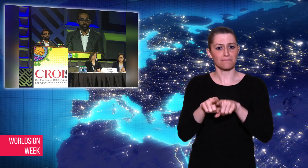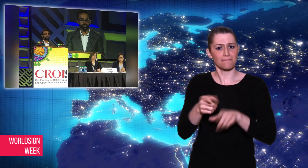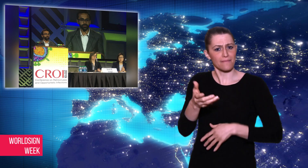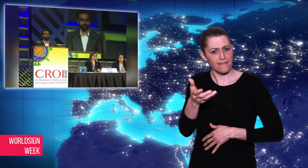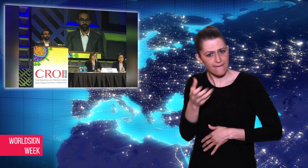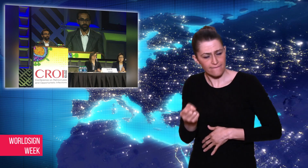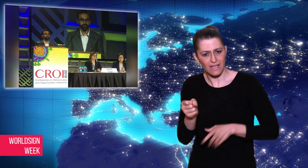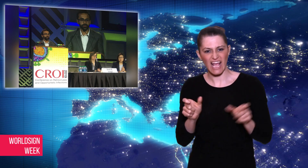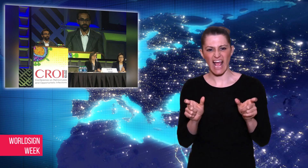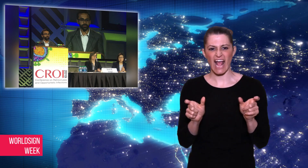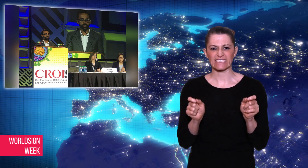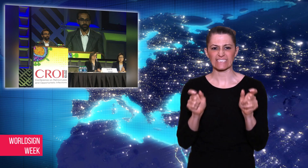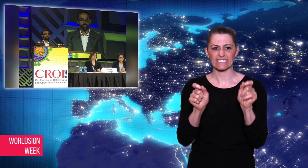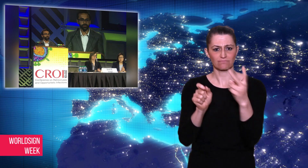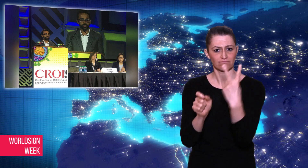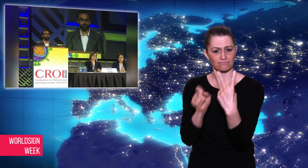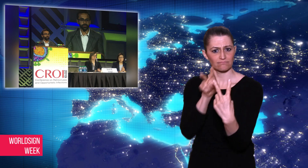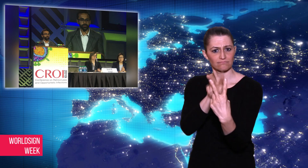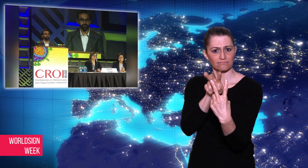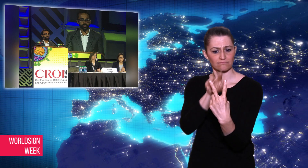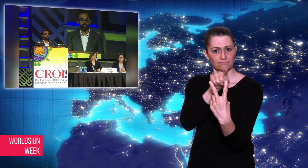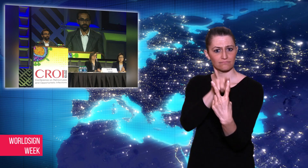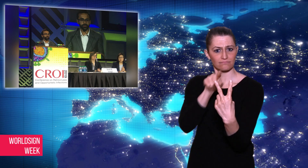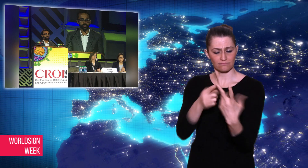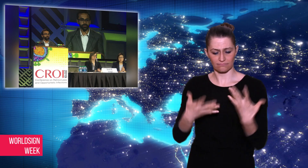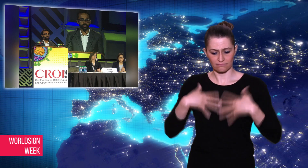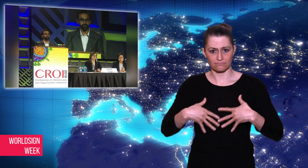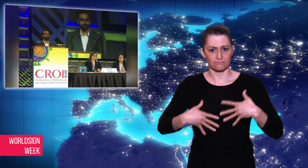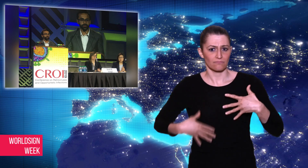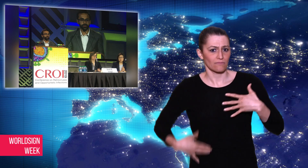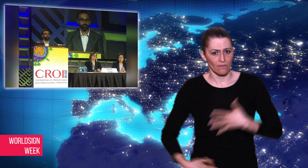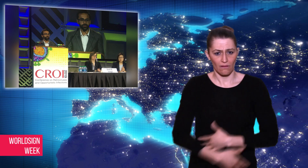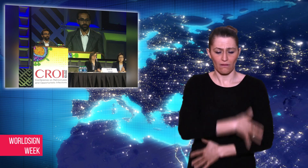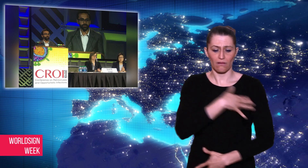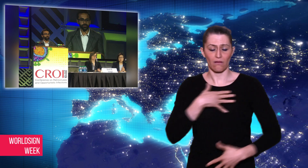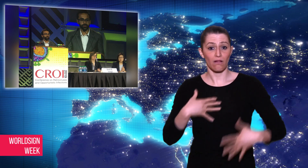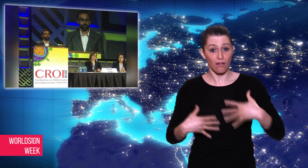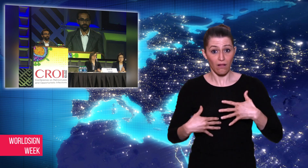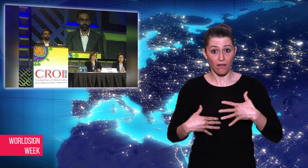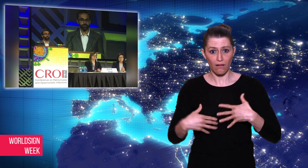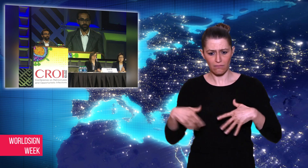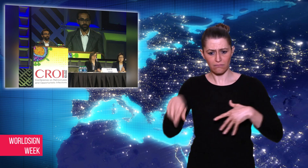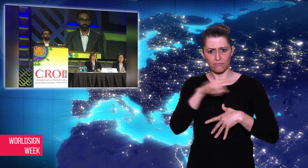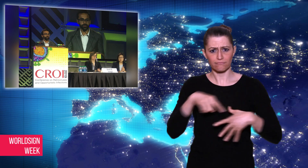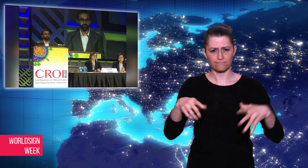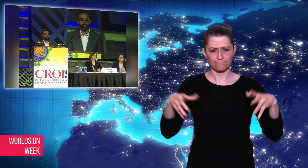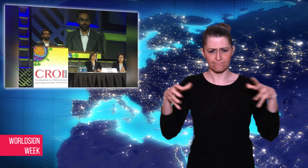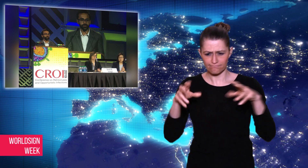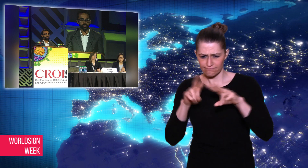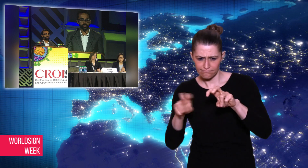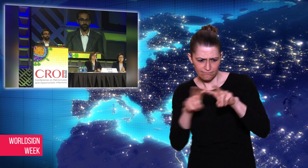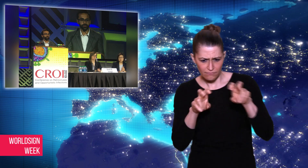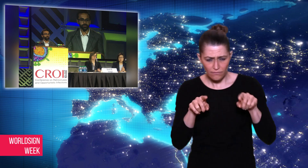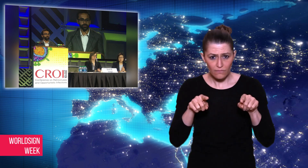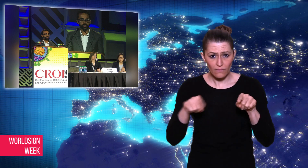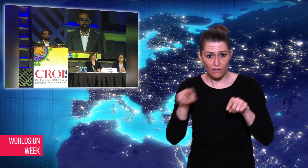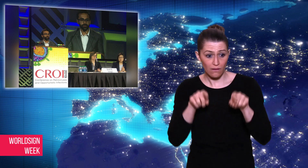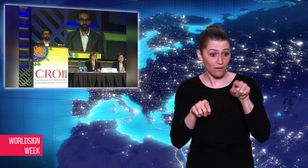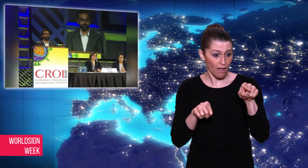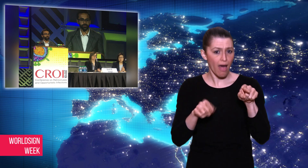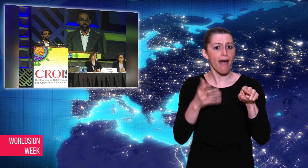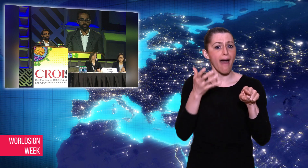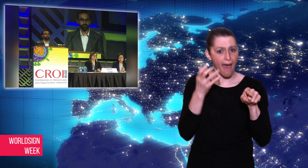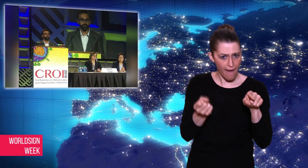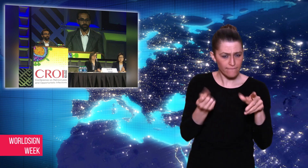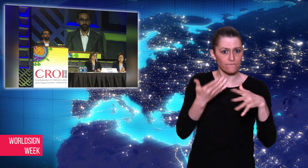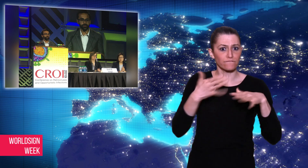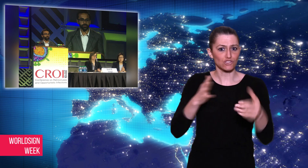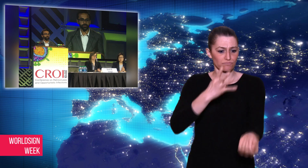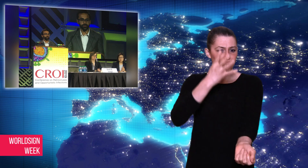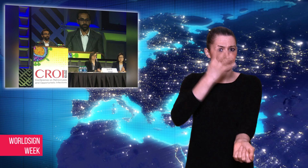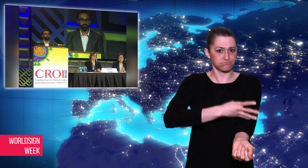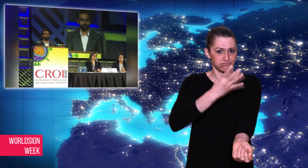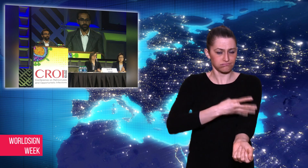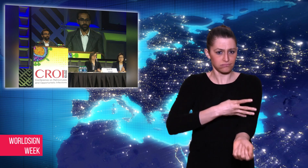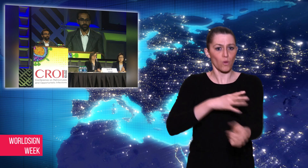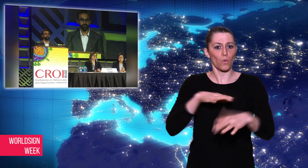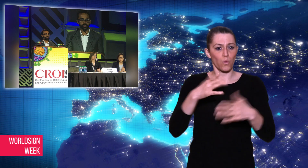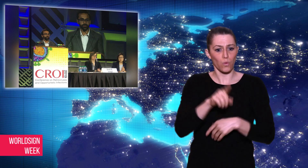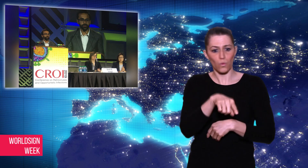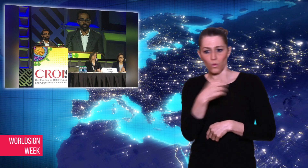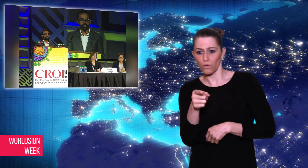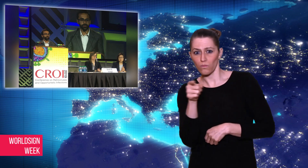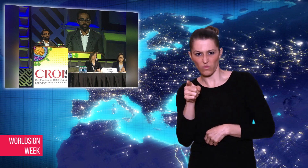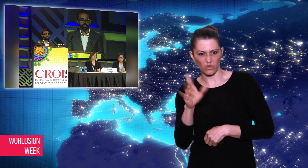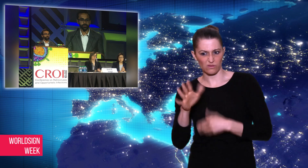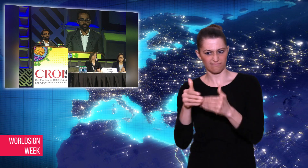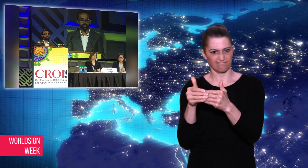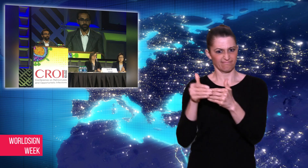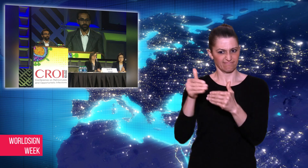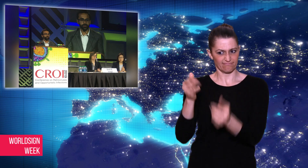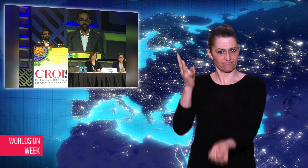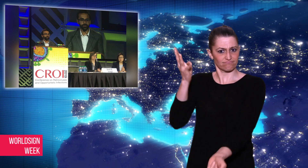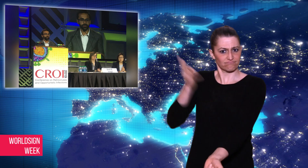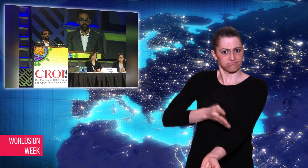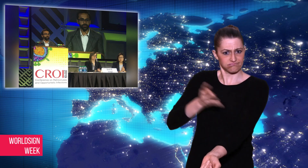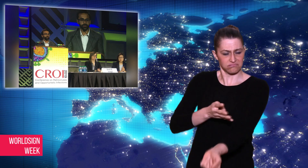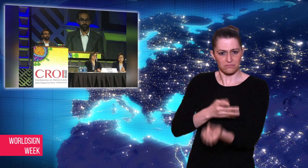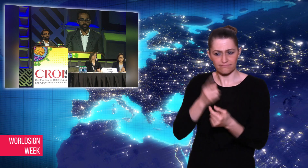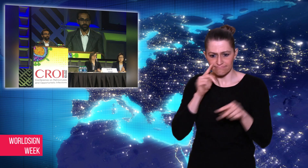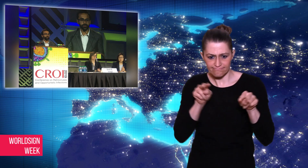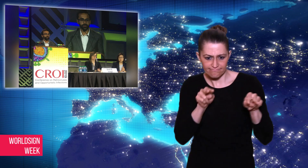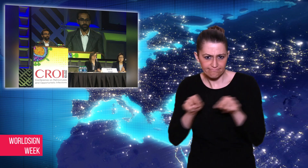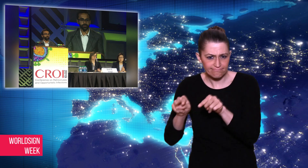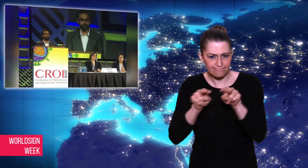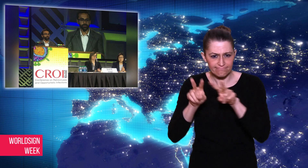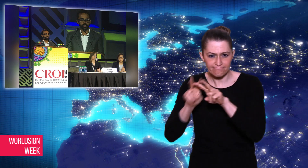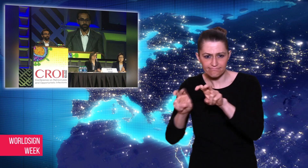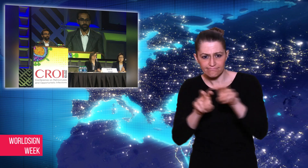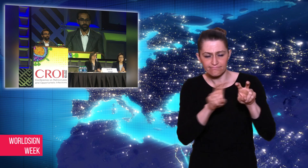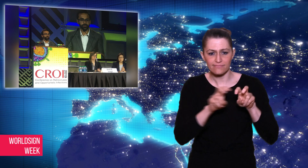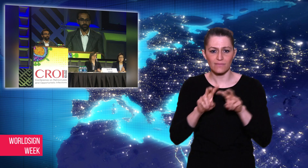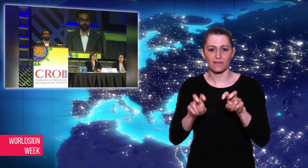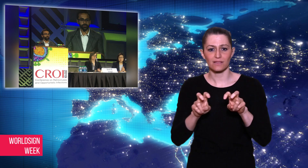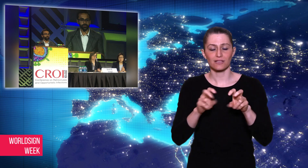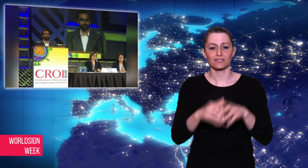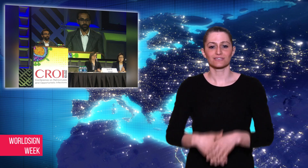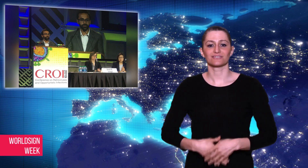either already received or will receive stem cell transplants.